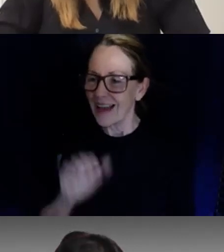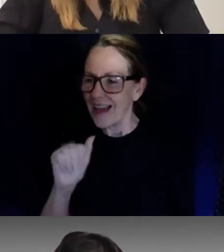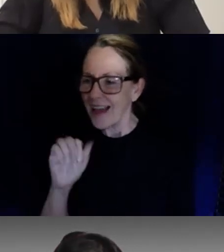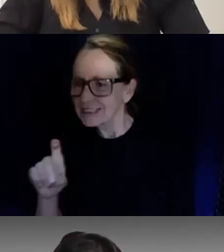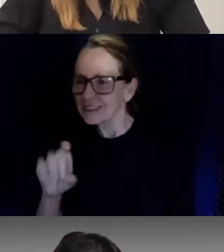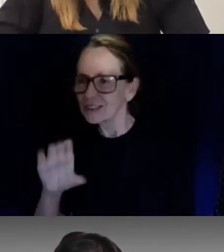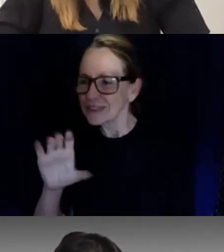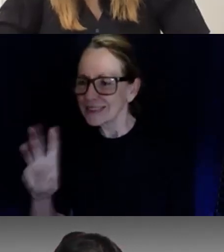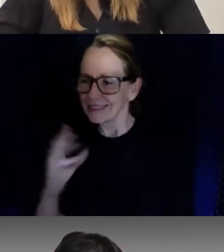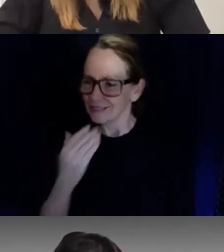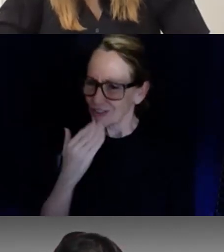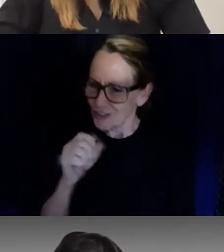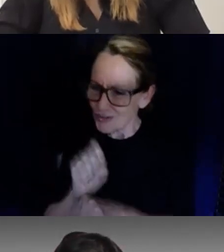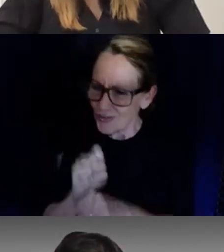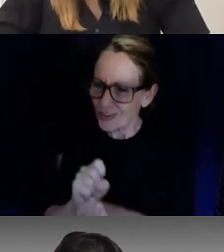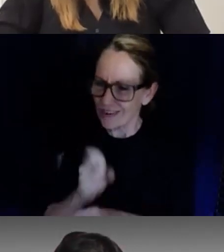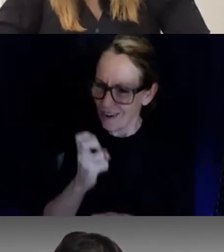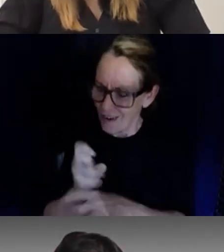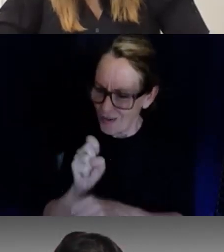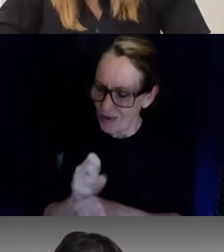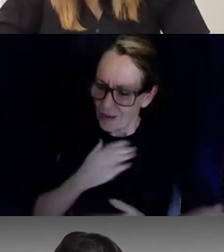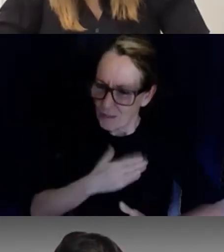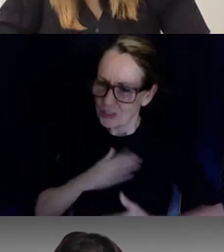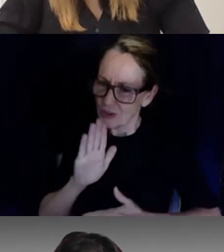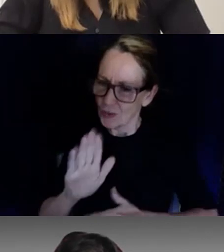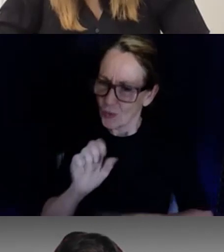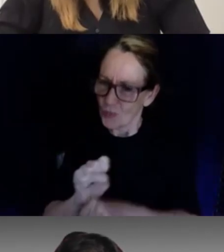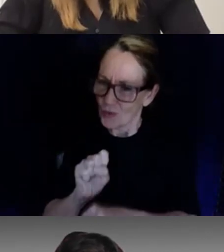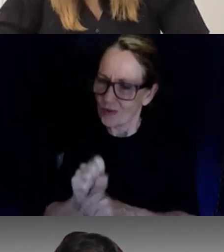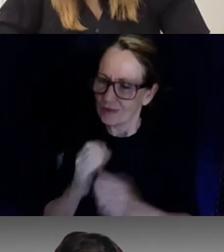HOPEFULLY, THE MORE PEOPLE WE CAN REACH THE SURVEY TO, THE MORE PEOPLE WHO WANT TO RESPOND TO IT, THE PEOPLE ARE PROBABLY FEELING MORE MOTIVATED TO, WHAT'S THE WORD I'M LOOKING FOR, TO SPEAK OUT.